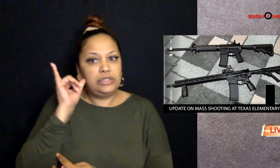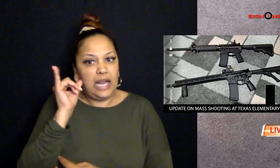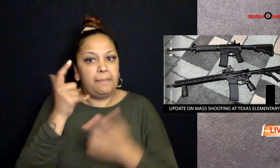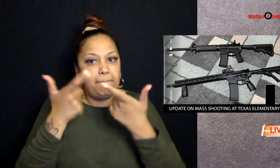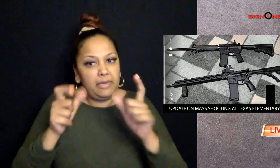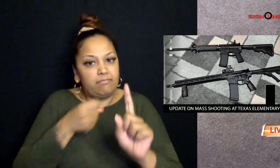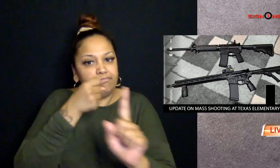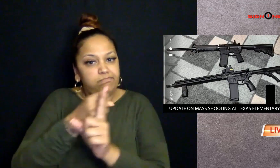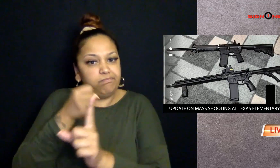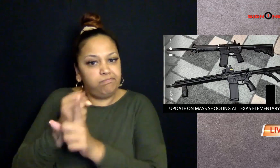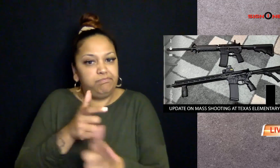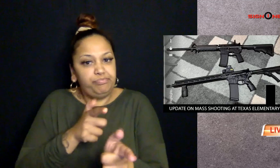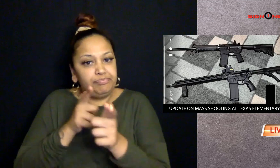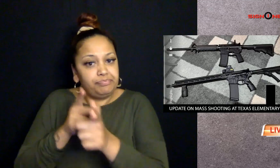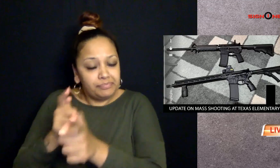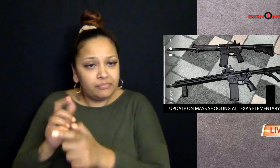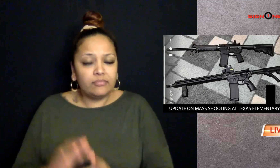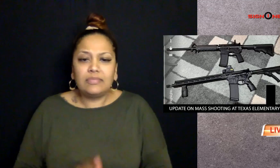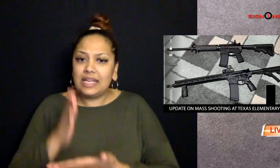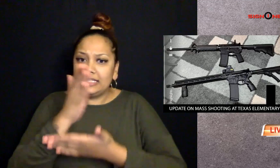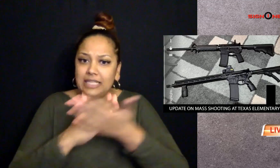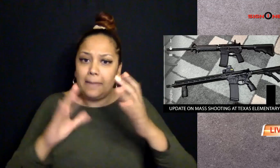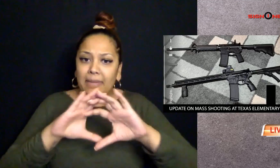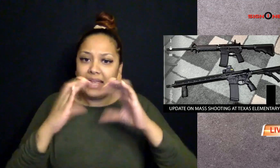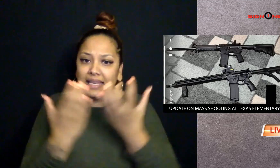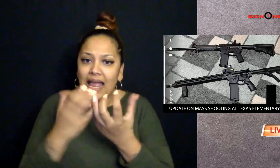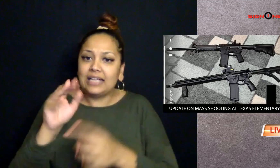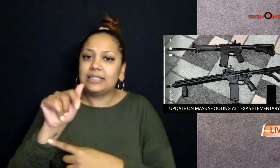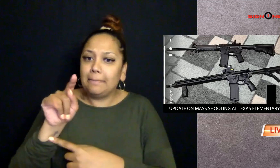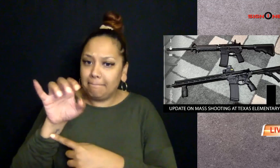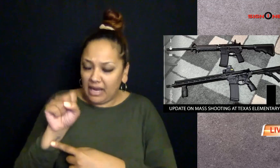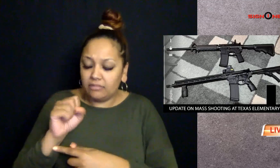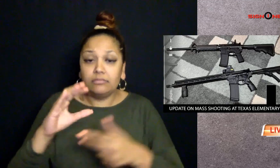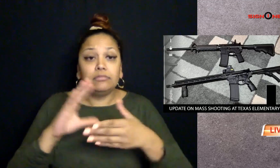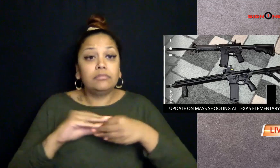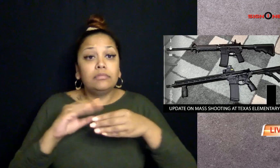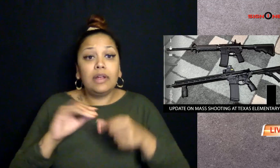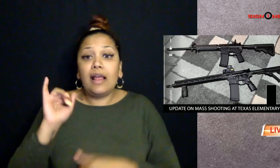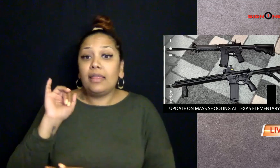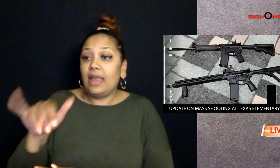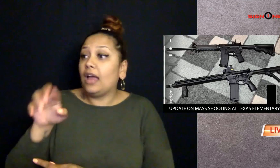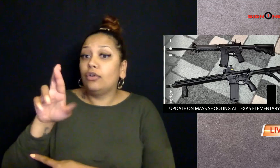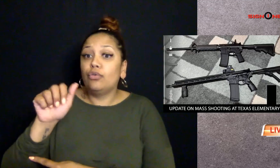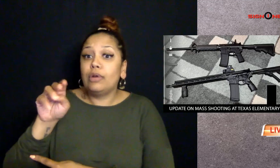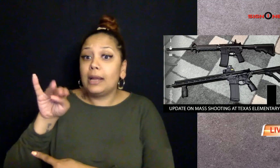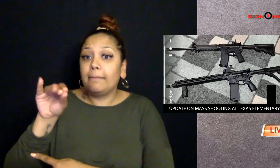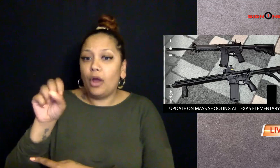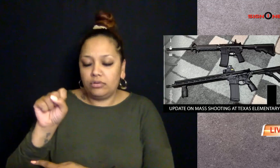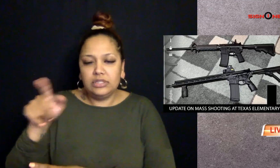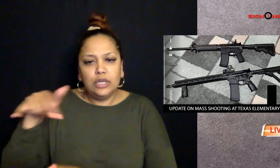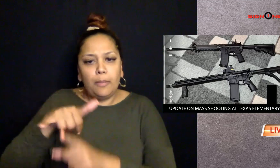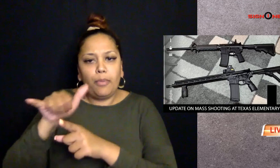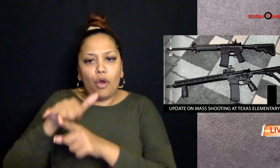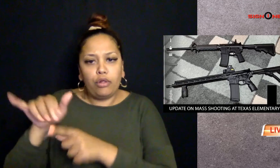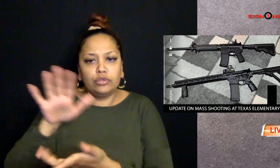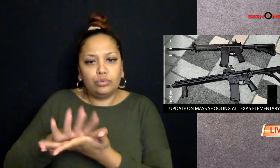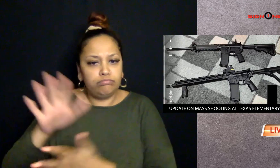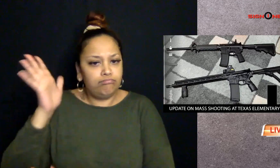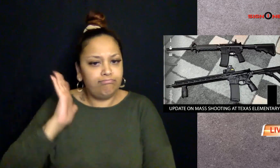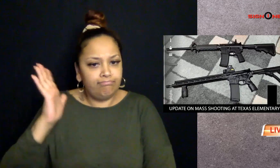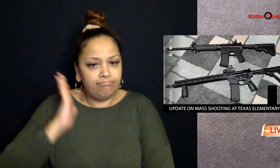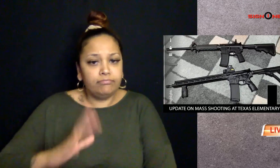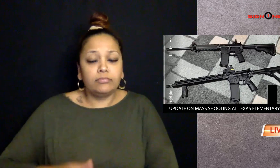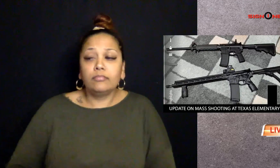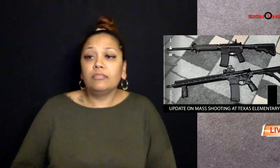posted just three days before Tuesday's deadly mass shooting some classmates say Ramos was